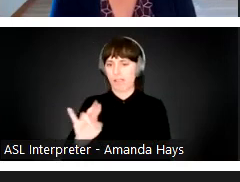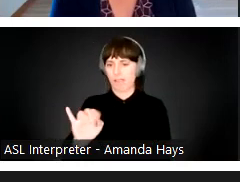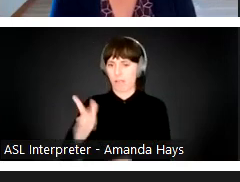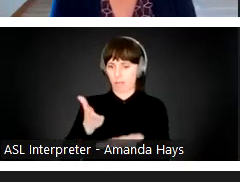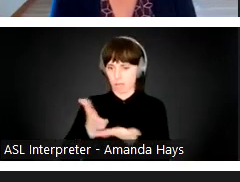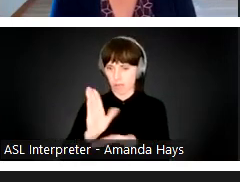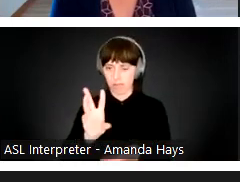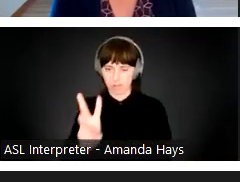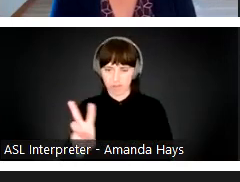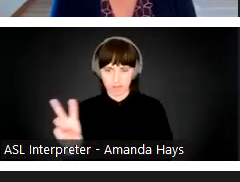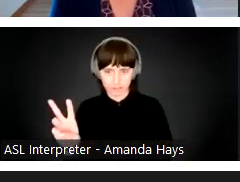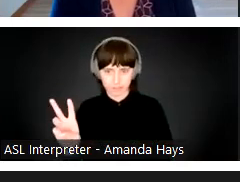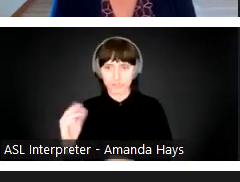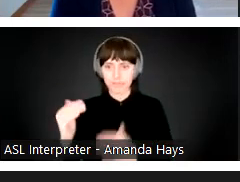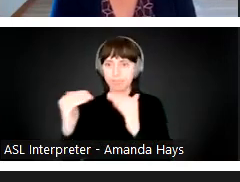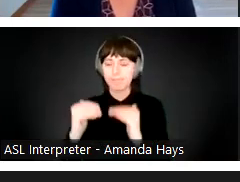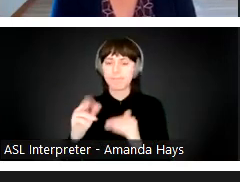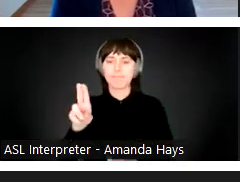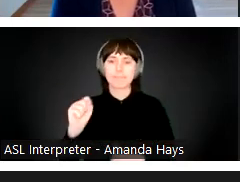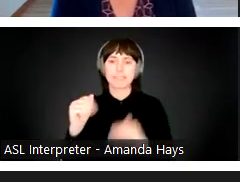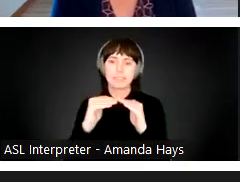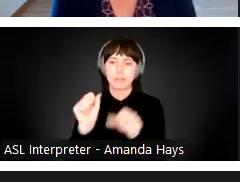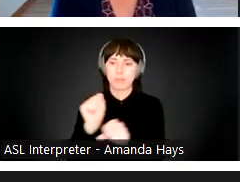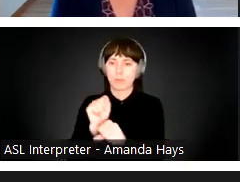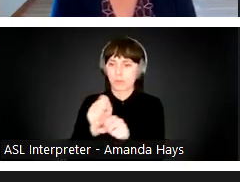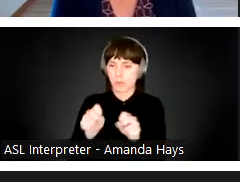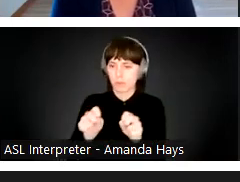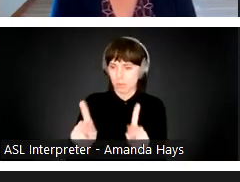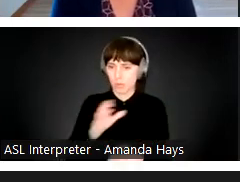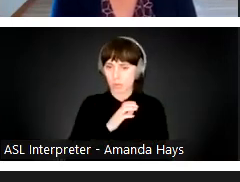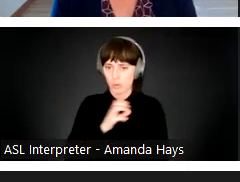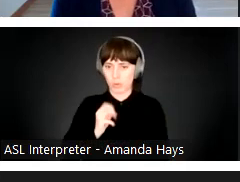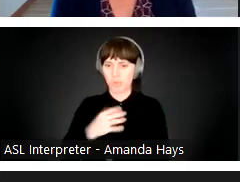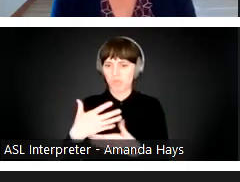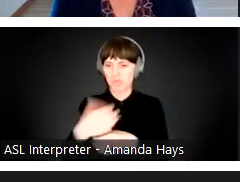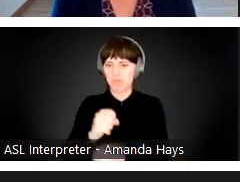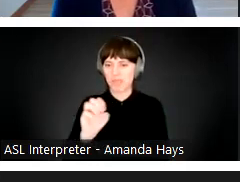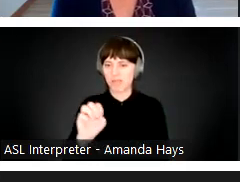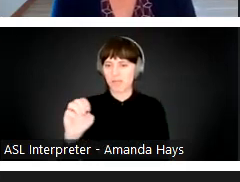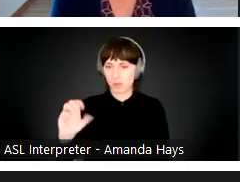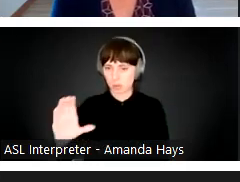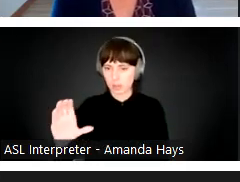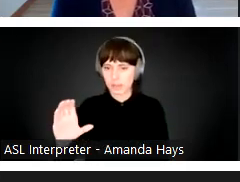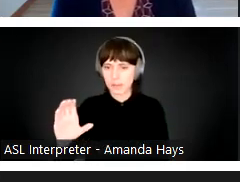the United States Equal Employment Opportunity Commission, or EEOC. In